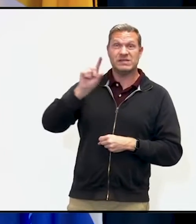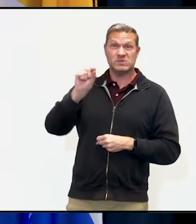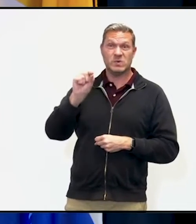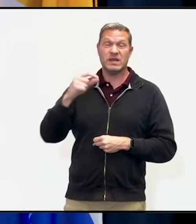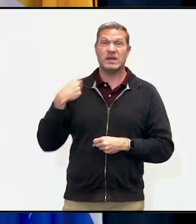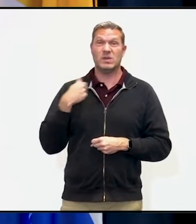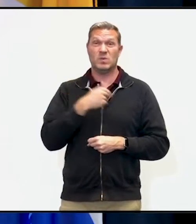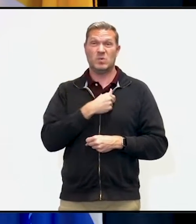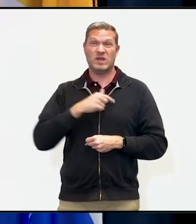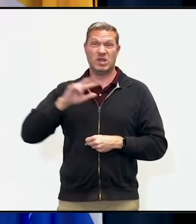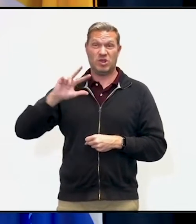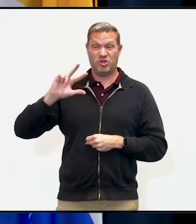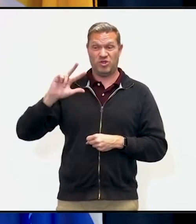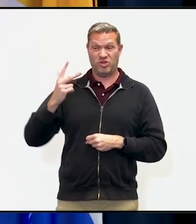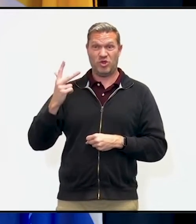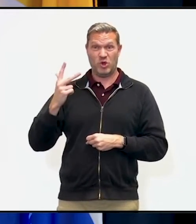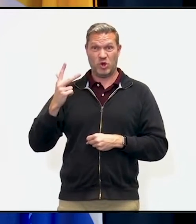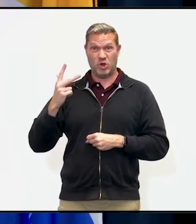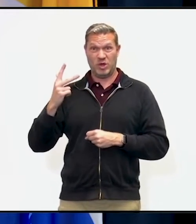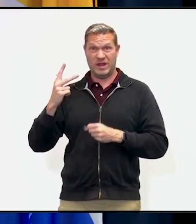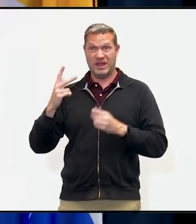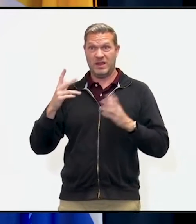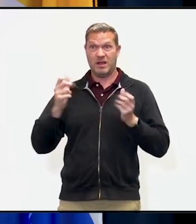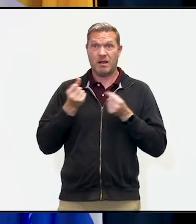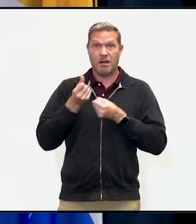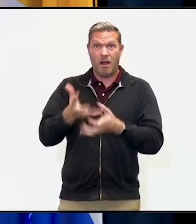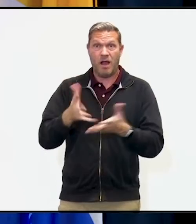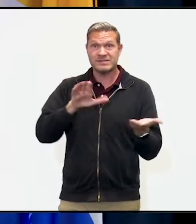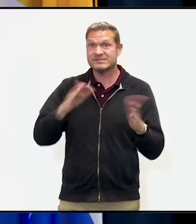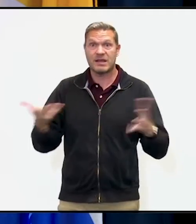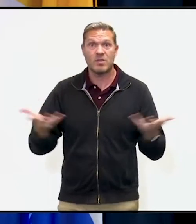disease and cancer.